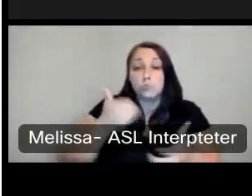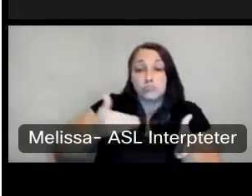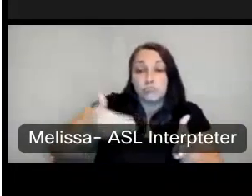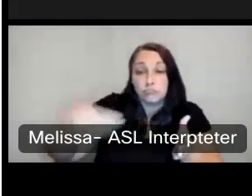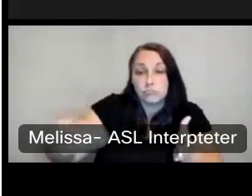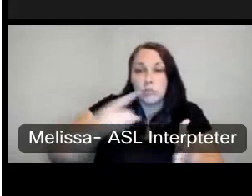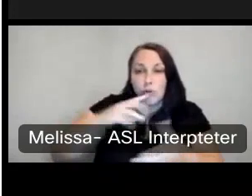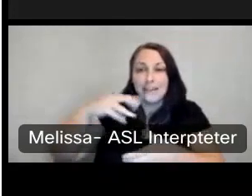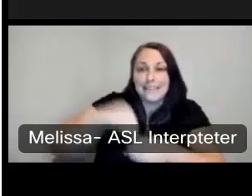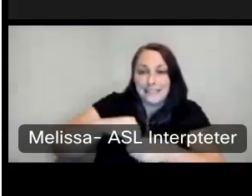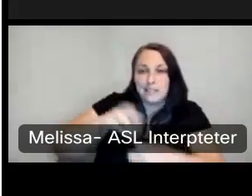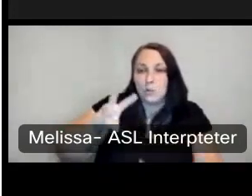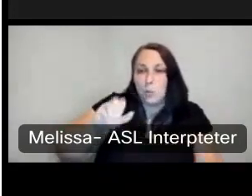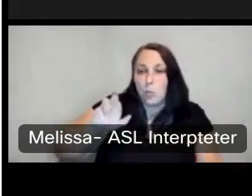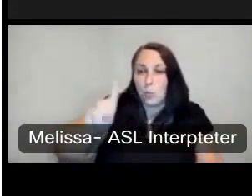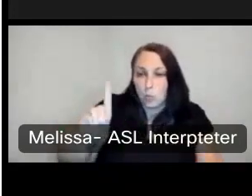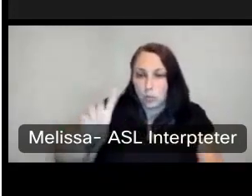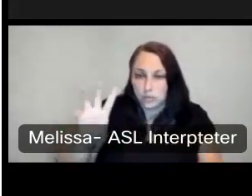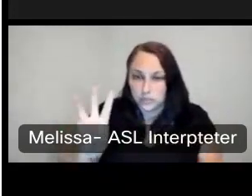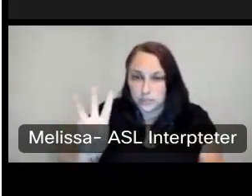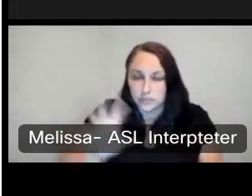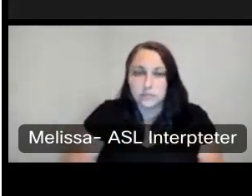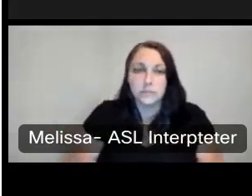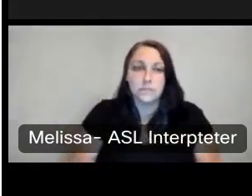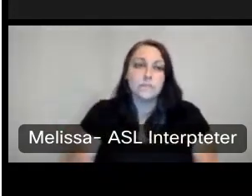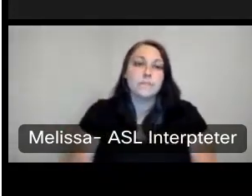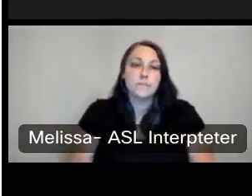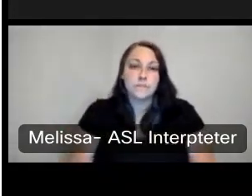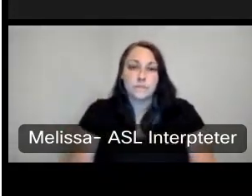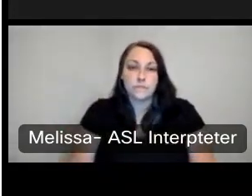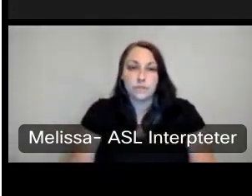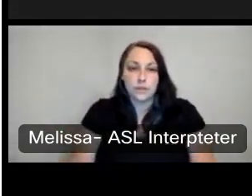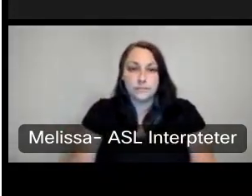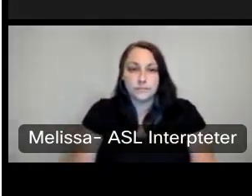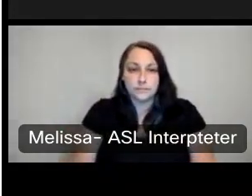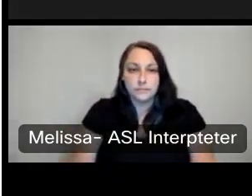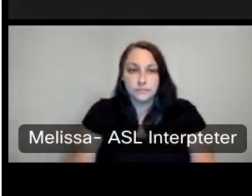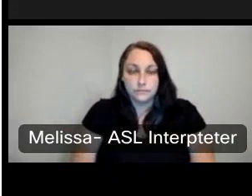and if we could do the final slide so um this route provides a unique Eastwood East